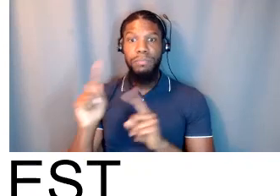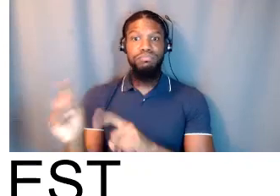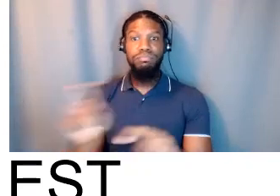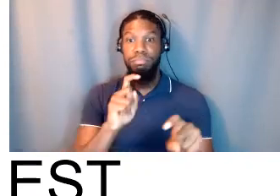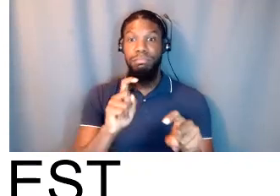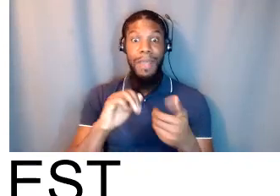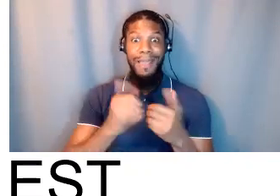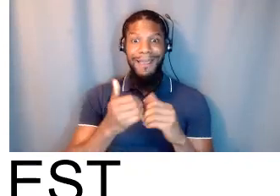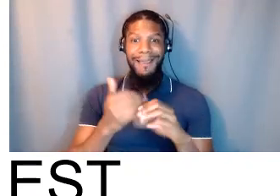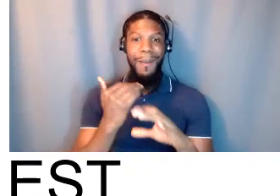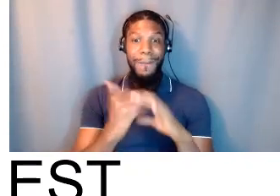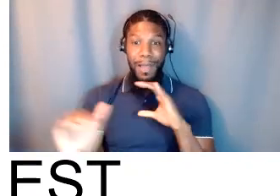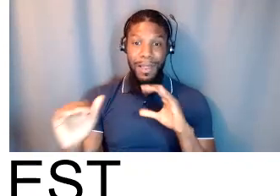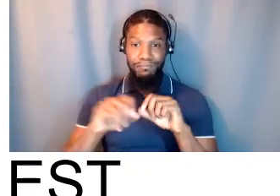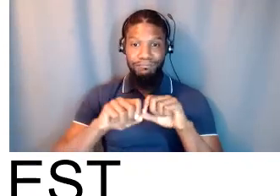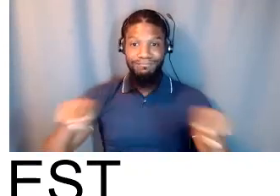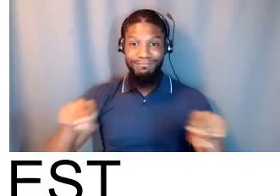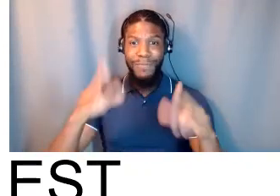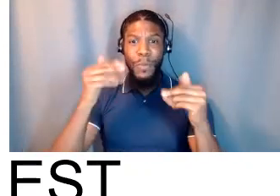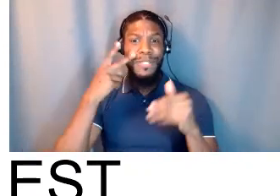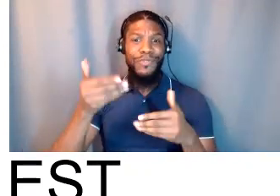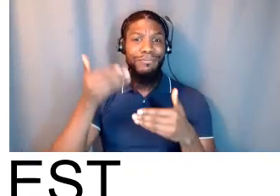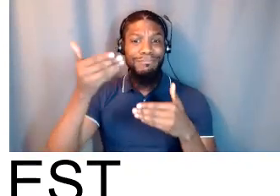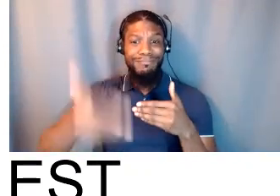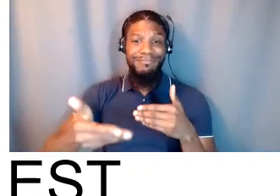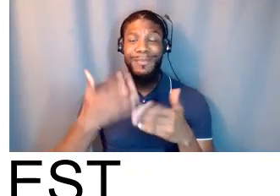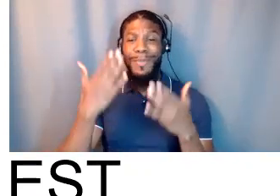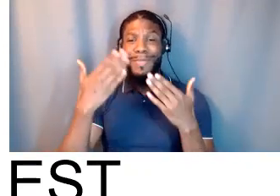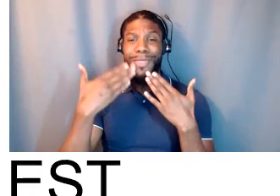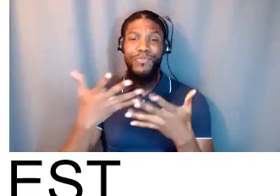We hope to see you there. Thank you so much for attending today.